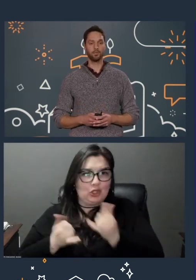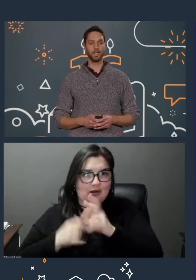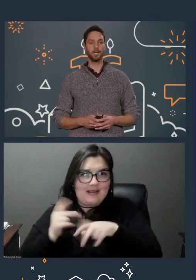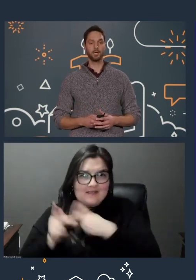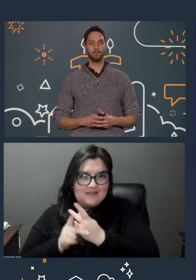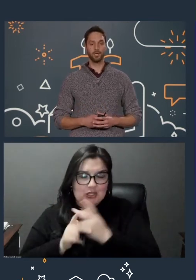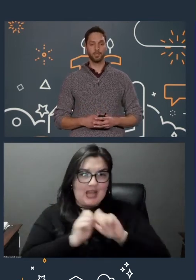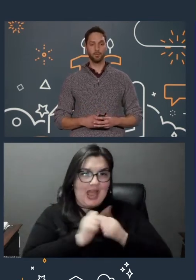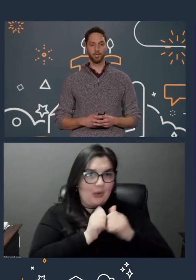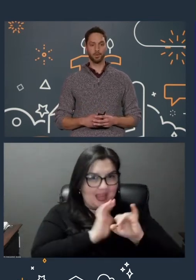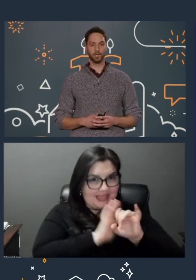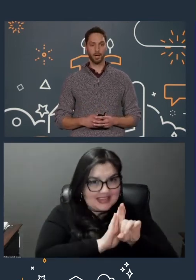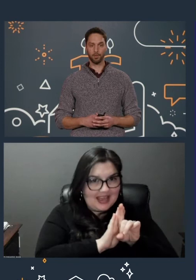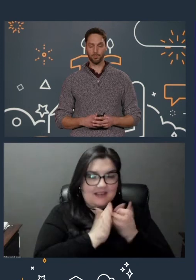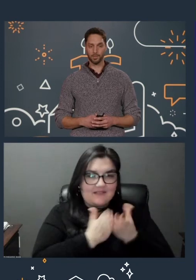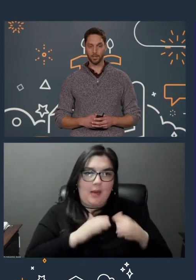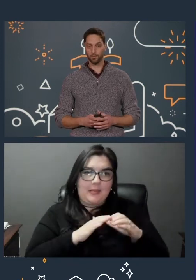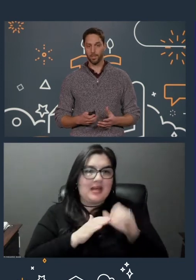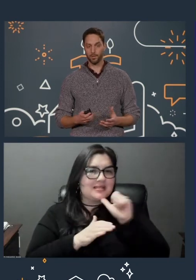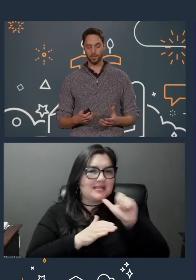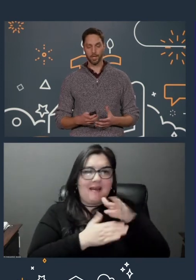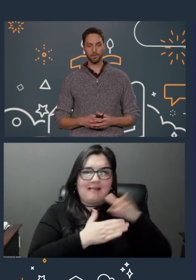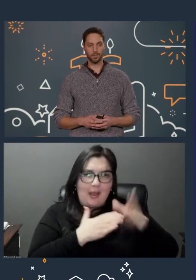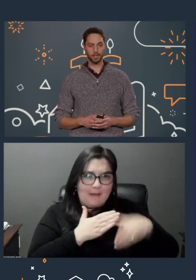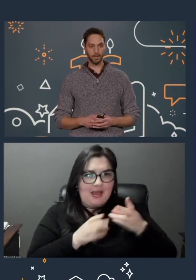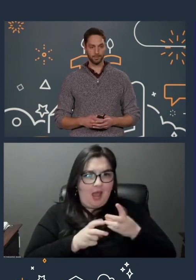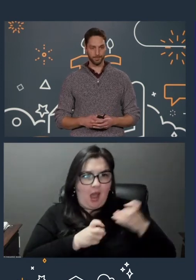with incomplete multi-part uploads that we would like to clean up?